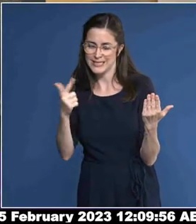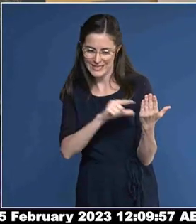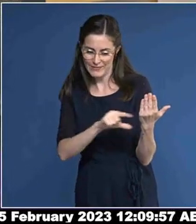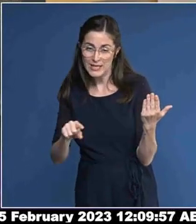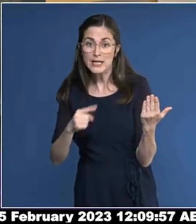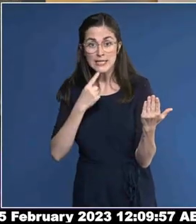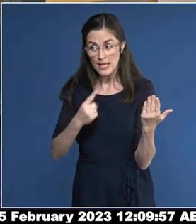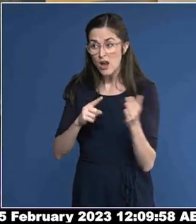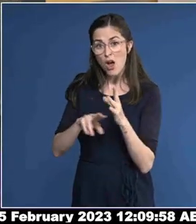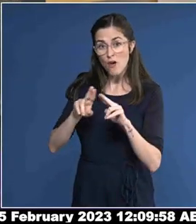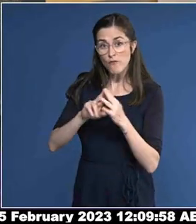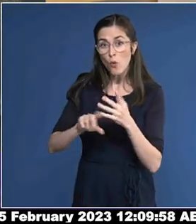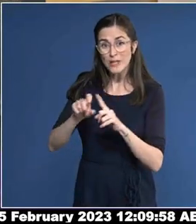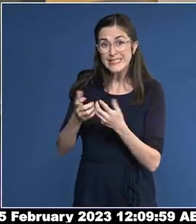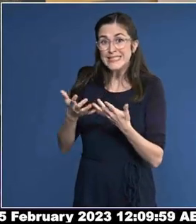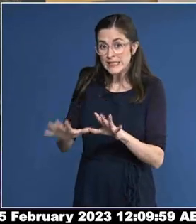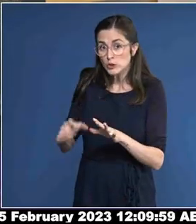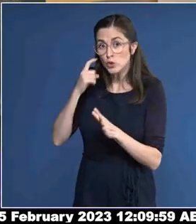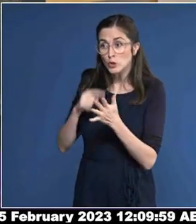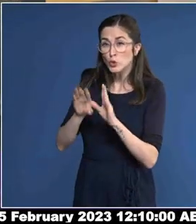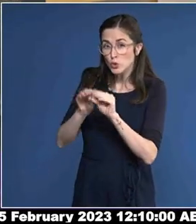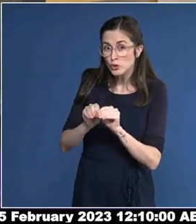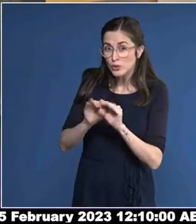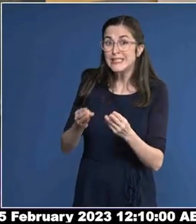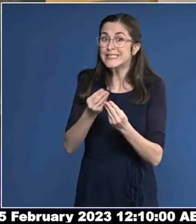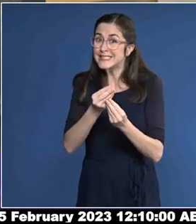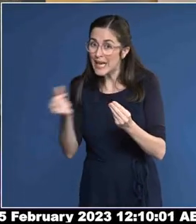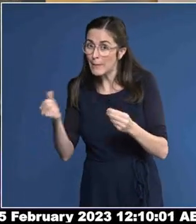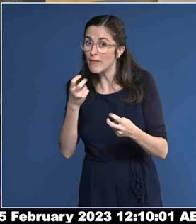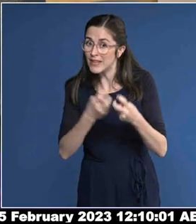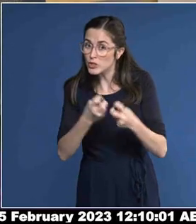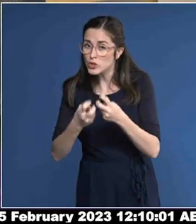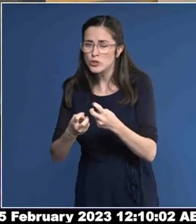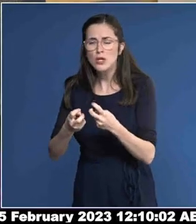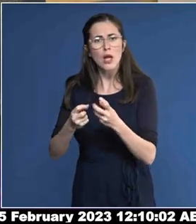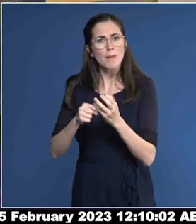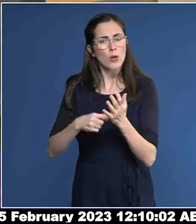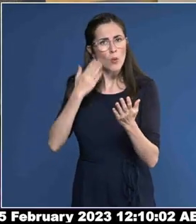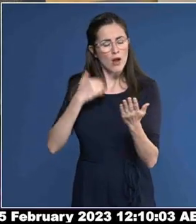But I don't think, reading the whole of the submission in context, that the particular